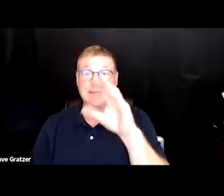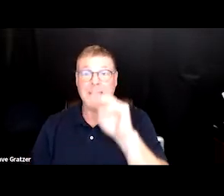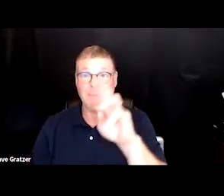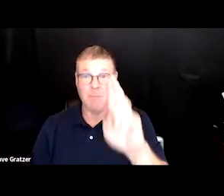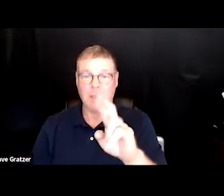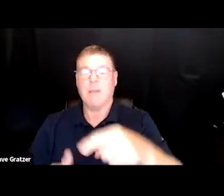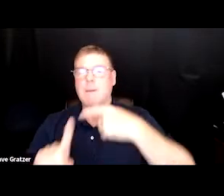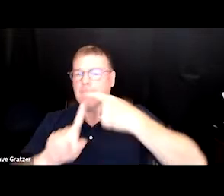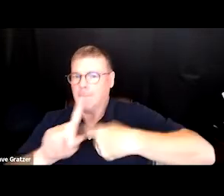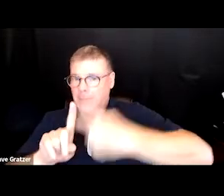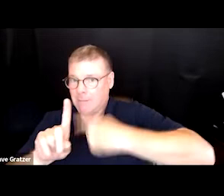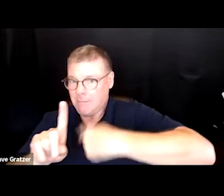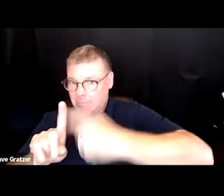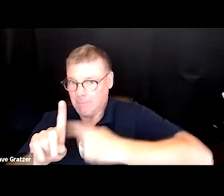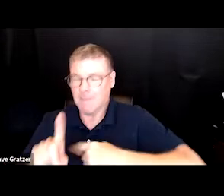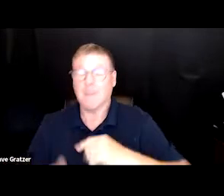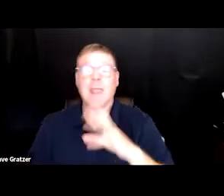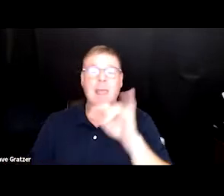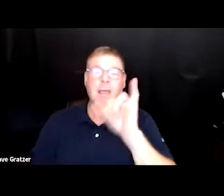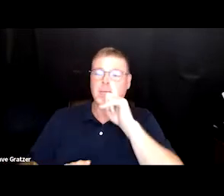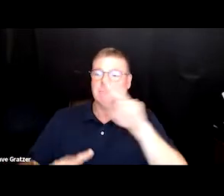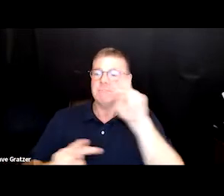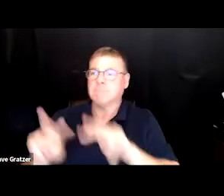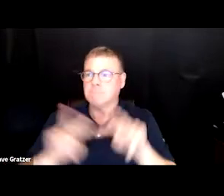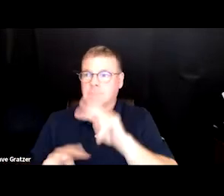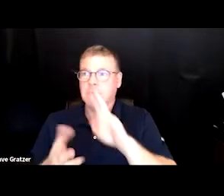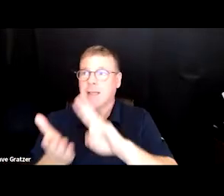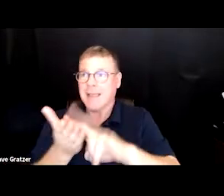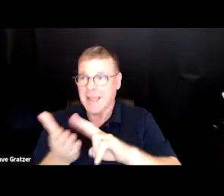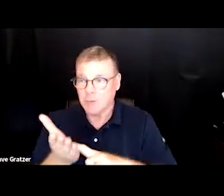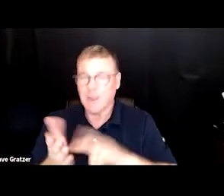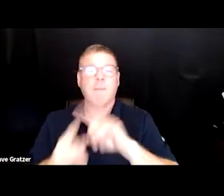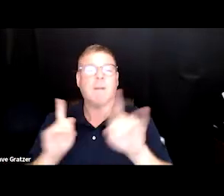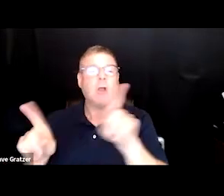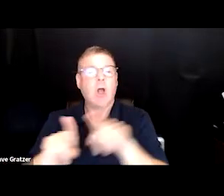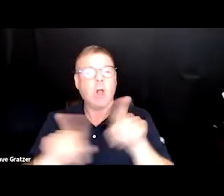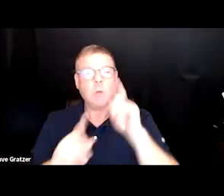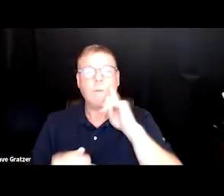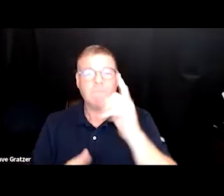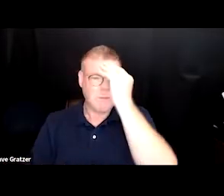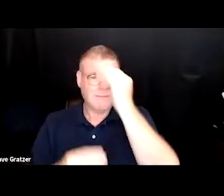and that is to monitor our contracts, but also for data collection as you'll see shortly.